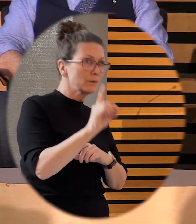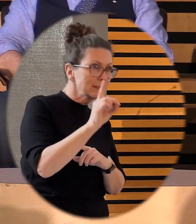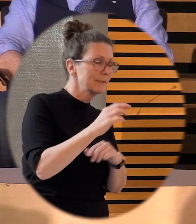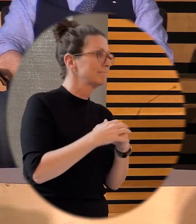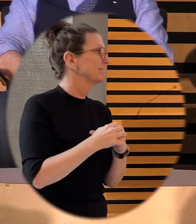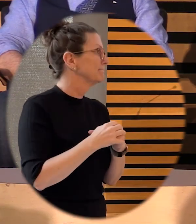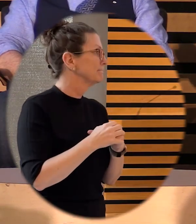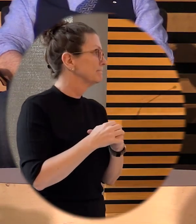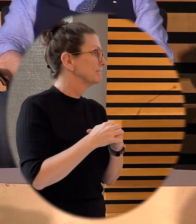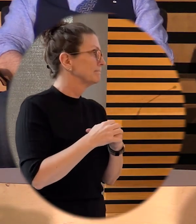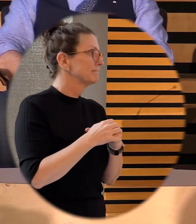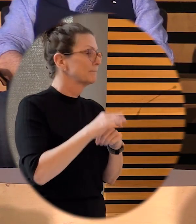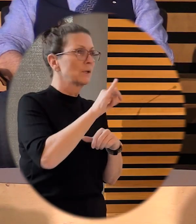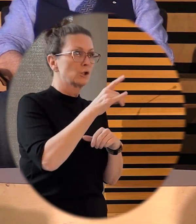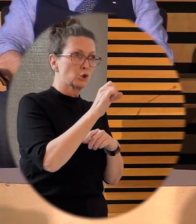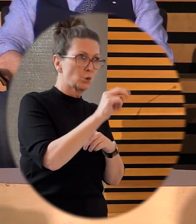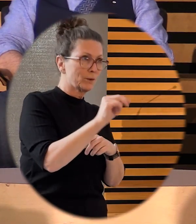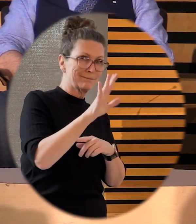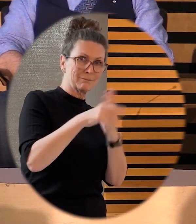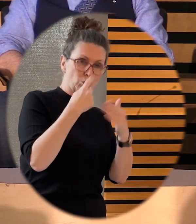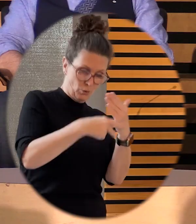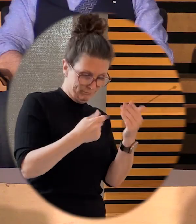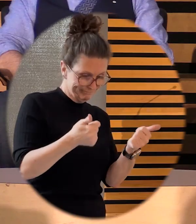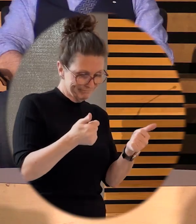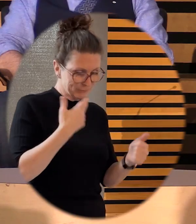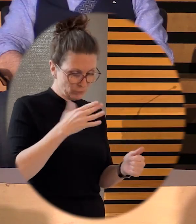principal. We also have a Jordan's Principal program where we work with eligible First Nations